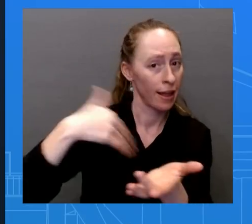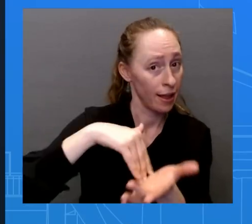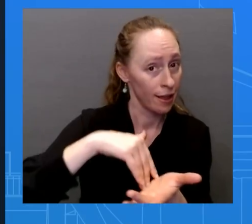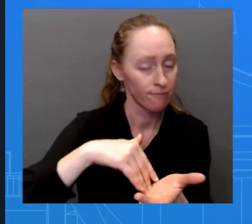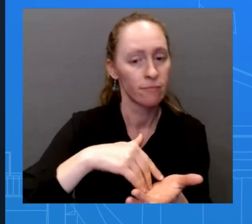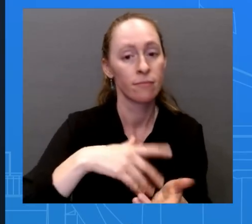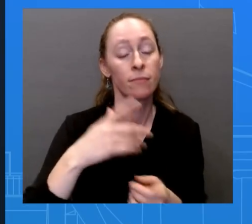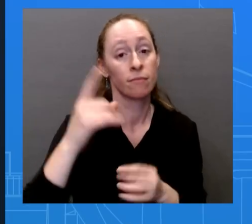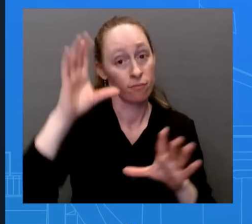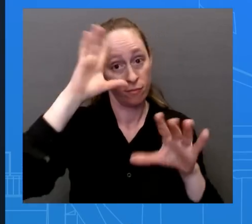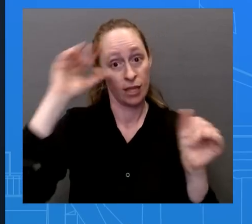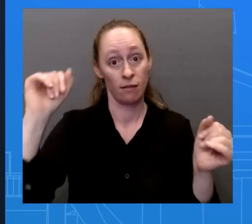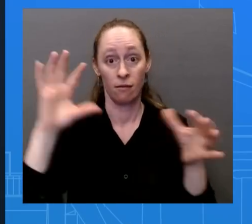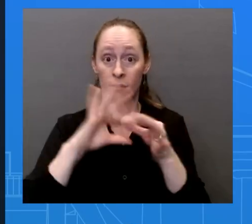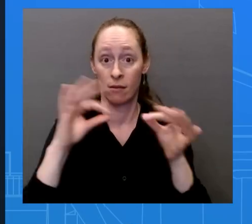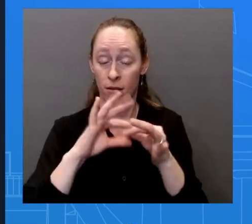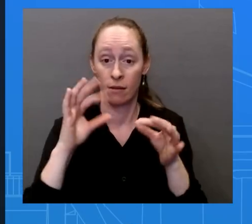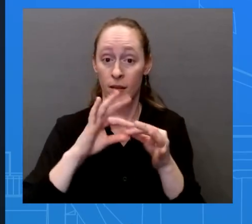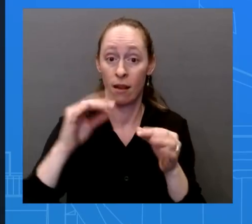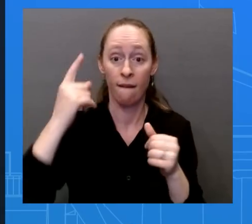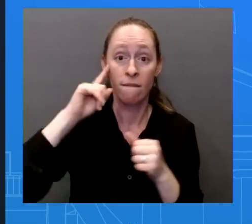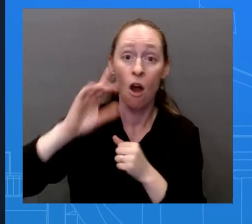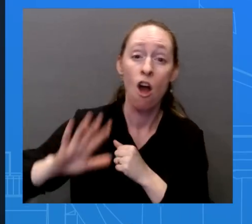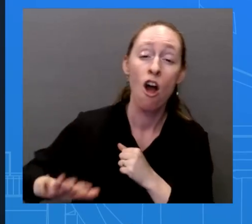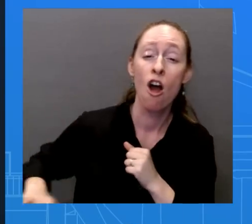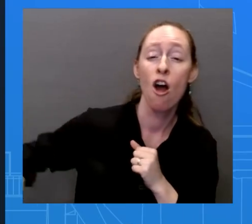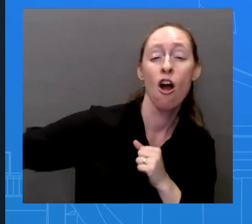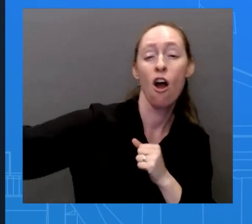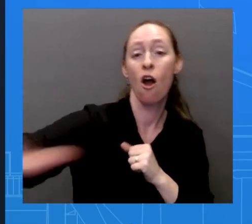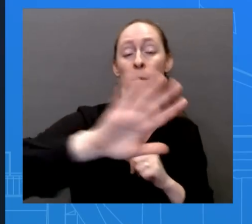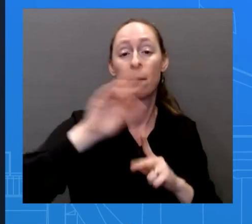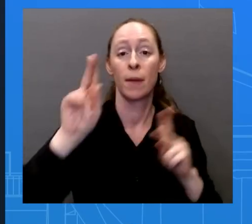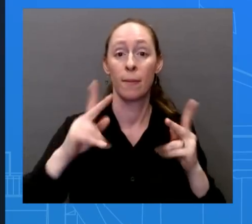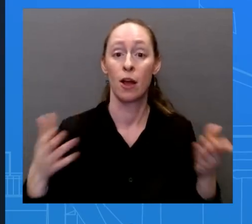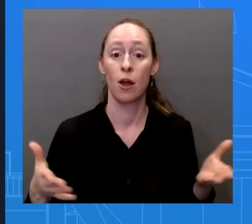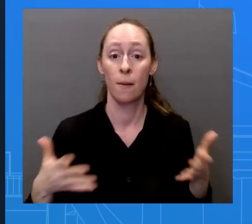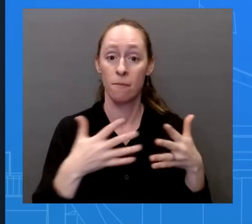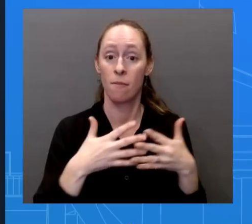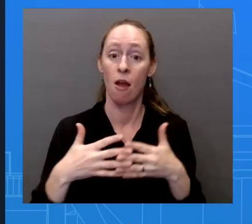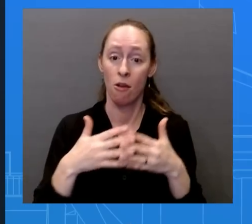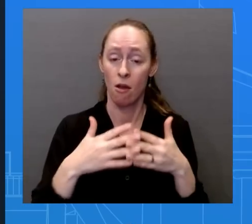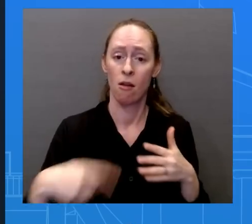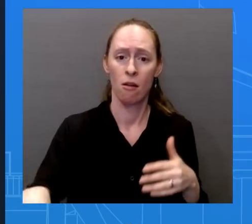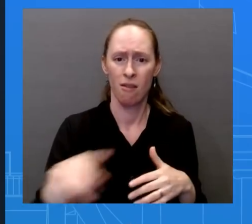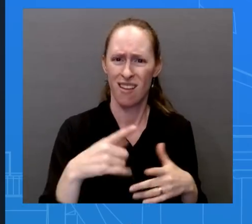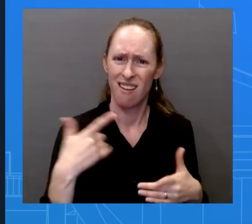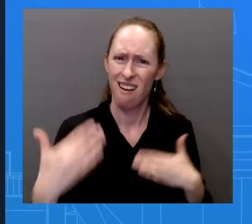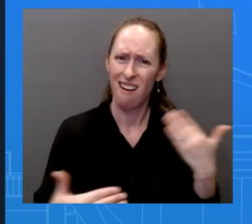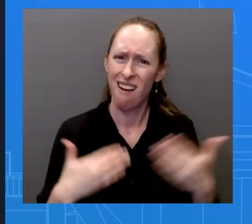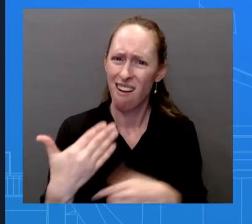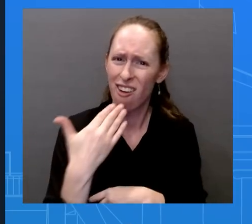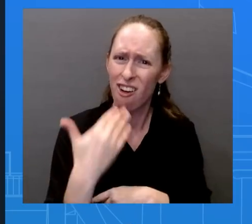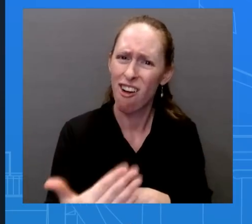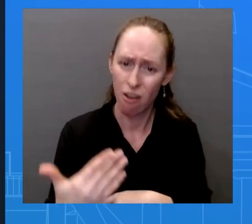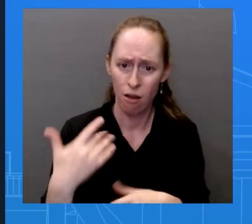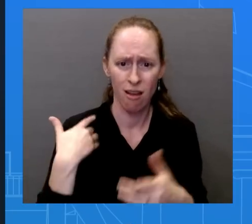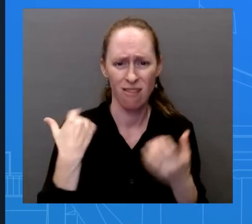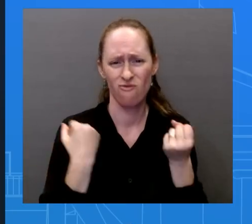Because of Americans' resilience and the economic strategy we pursued from day one in this administration with his economic policy,